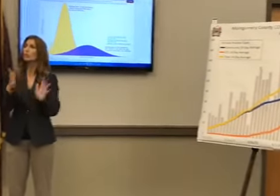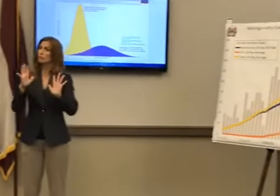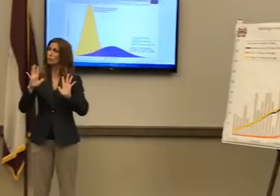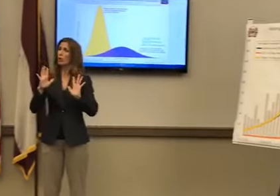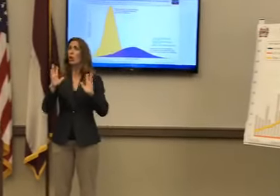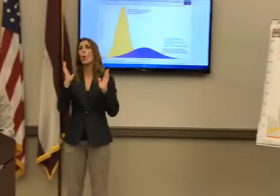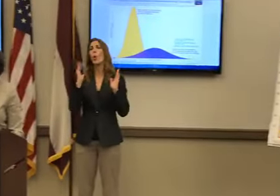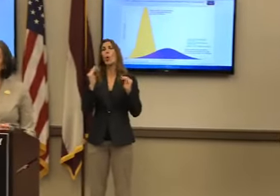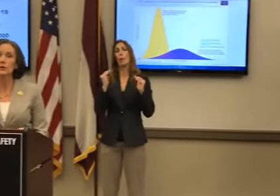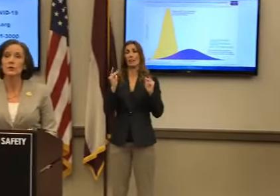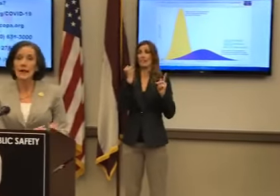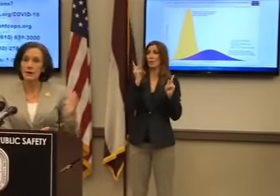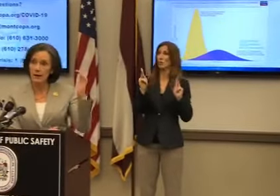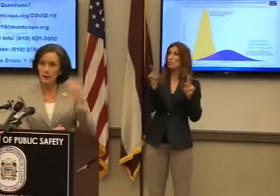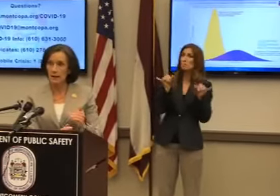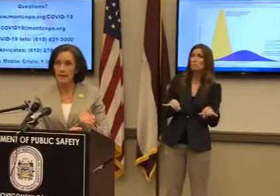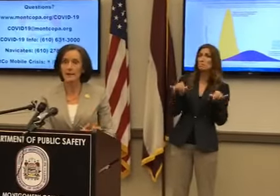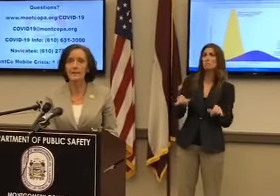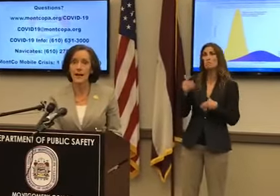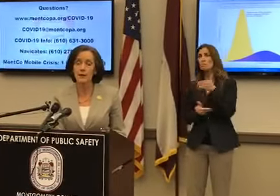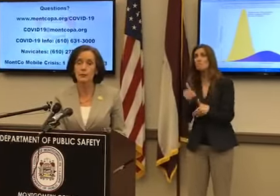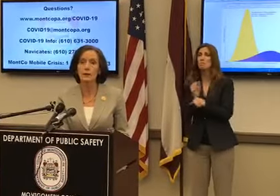continue to do what they're doing that will get our cases down and we'll